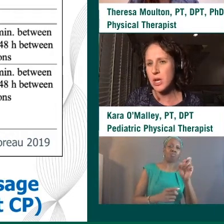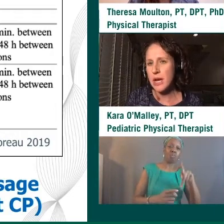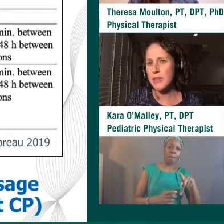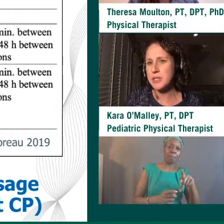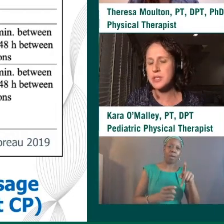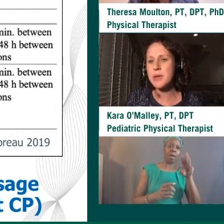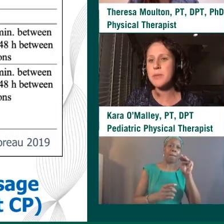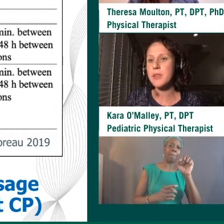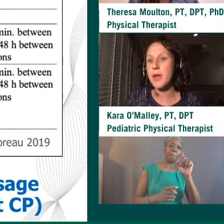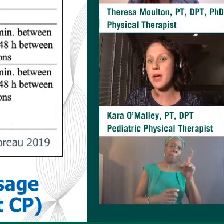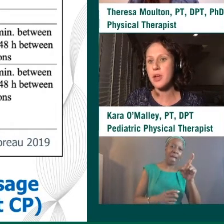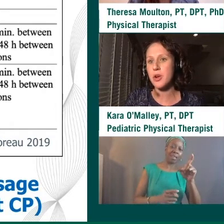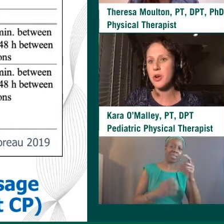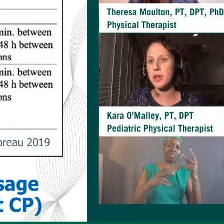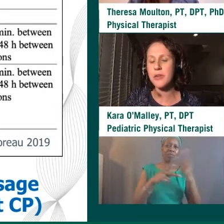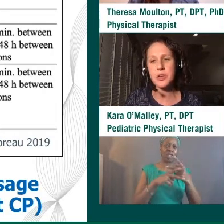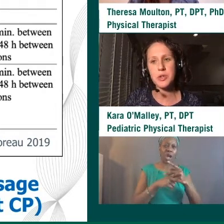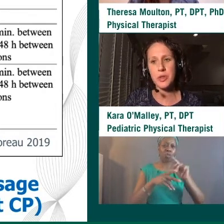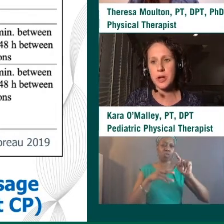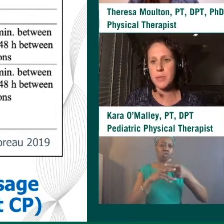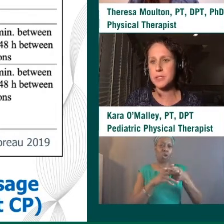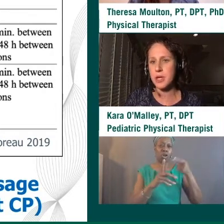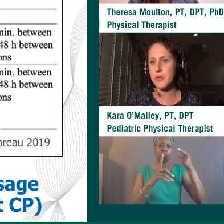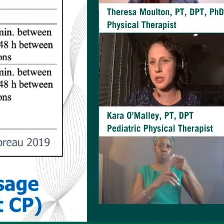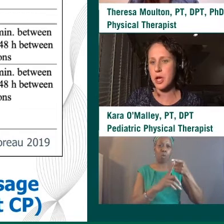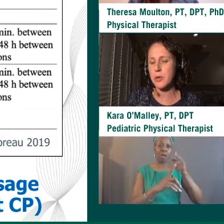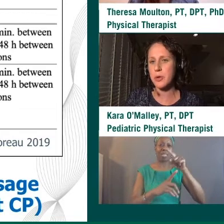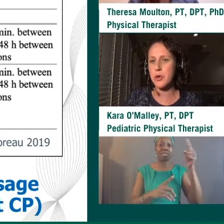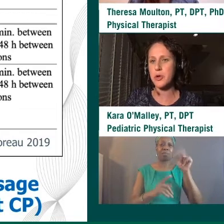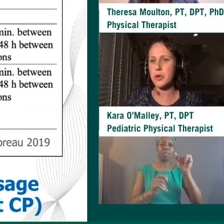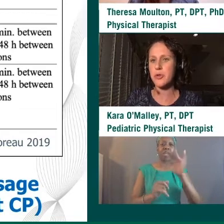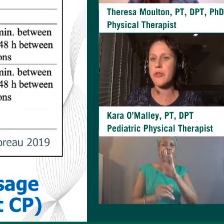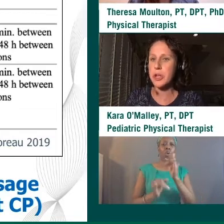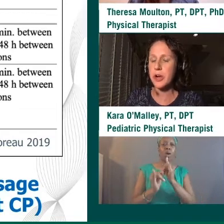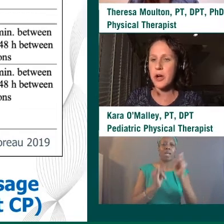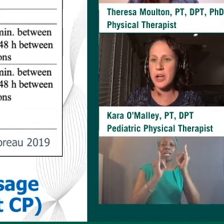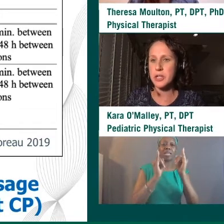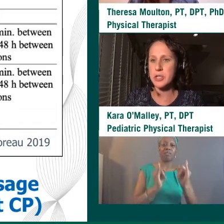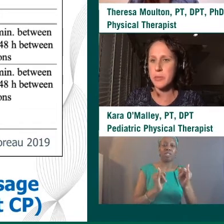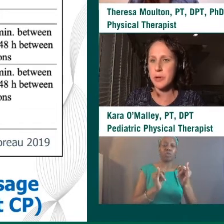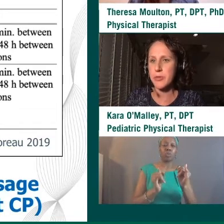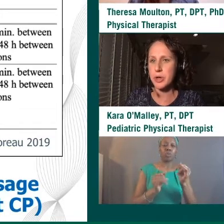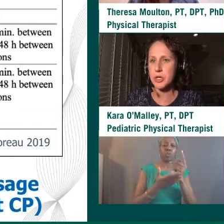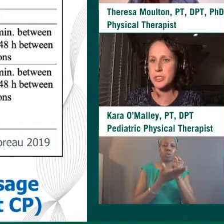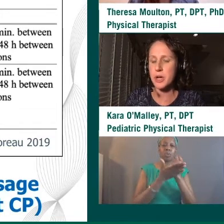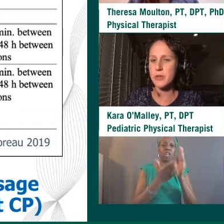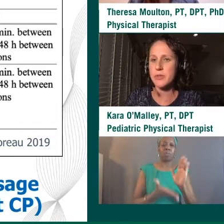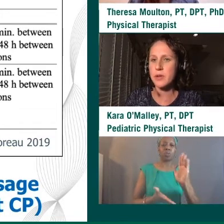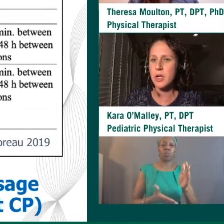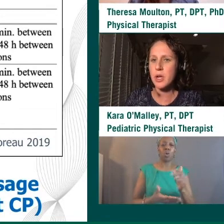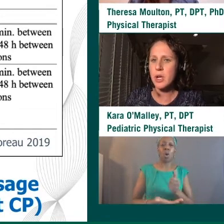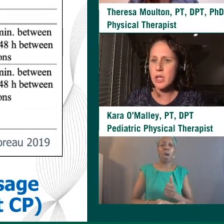And this is something that your individual therapist can really help you figure out and determine for yourself.